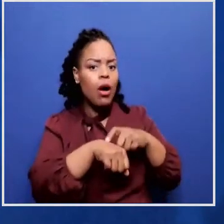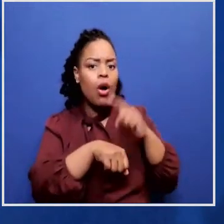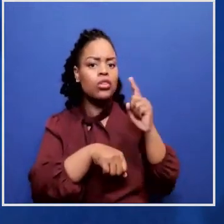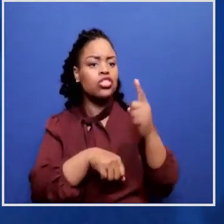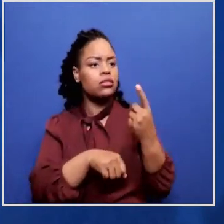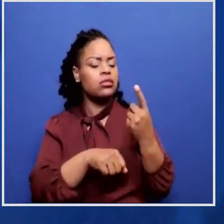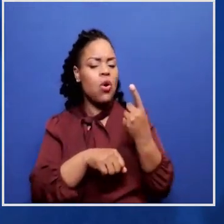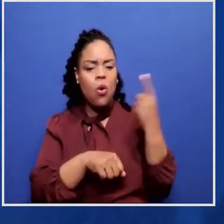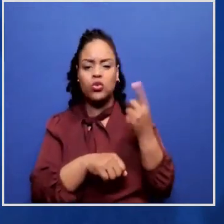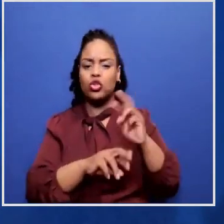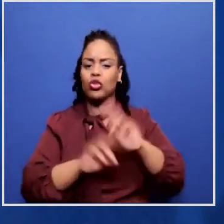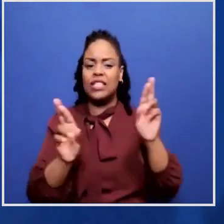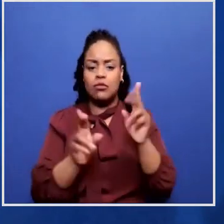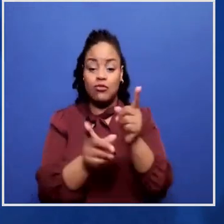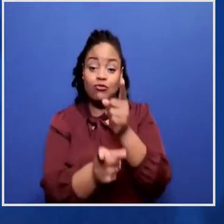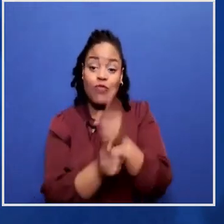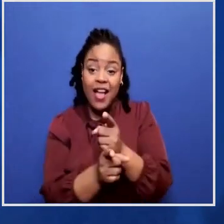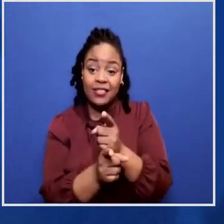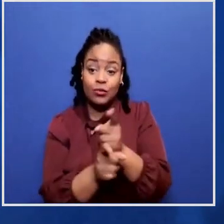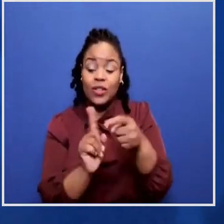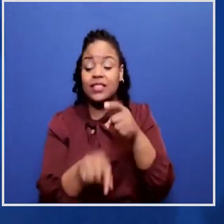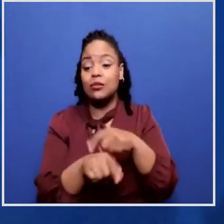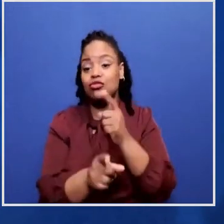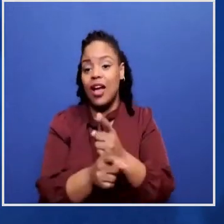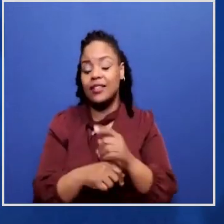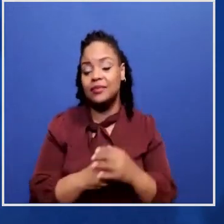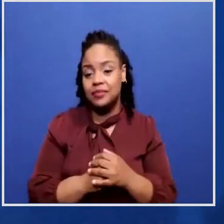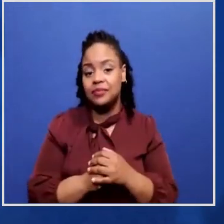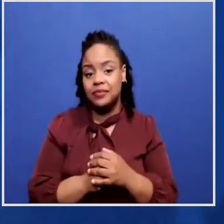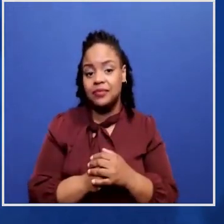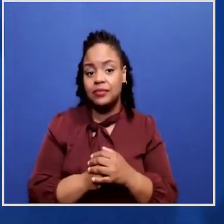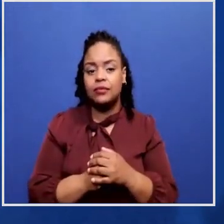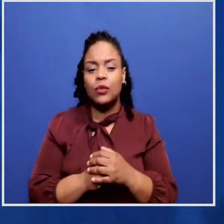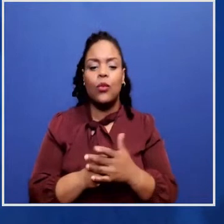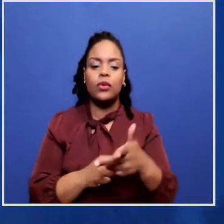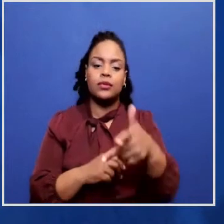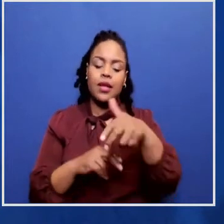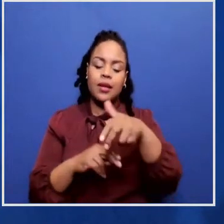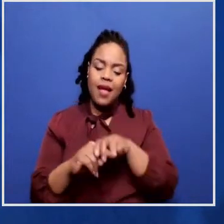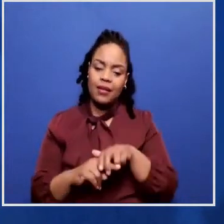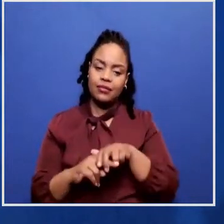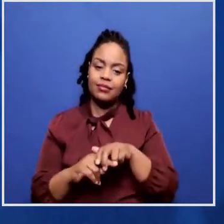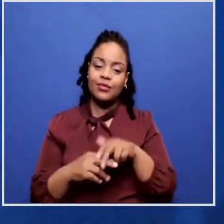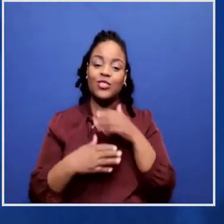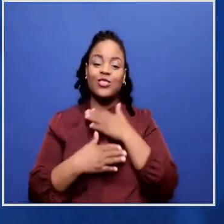TIME CREATIVELY, IN KNOWLEDGE THAT THE TIME IS ALWAYS THERE